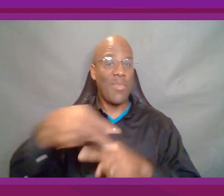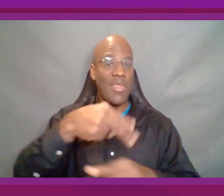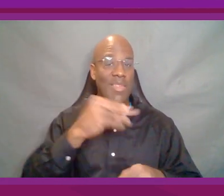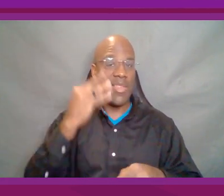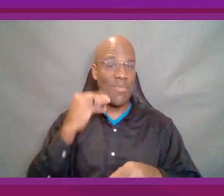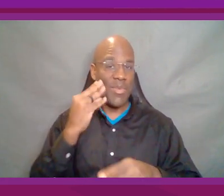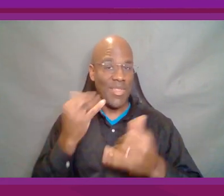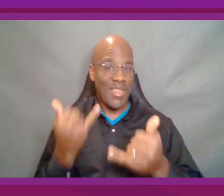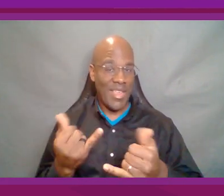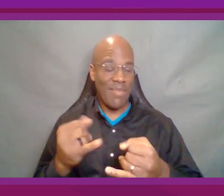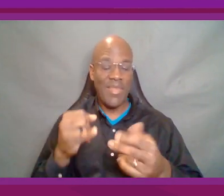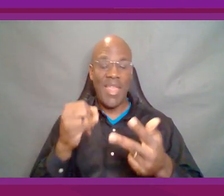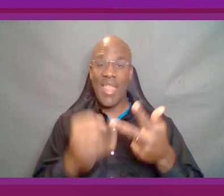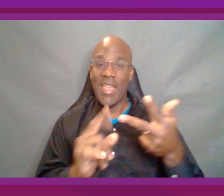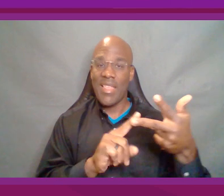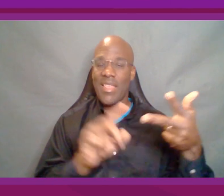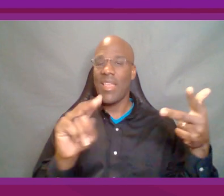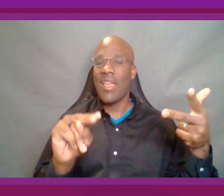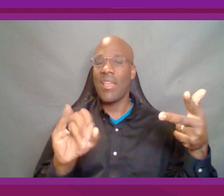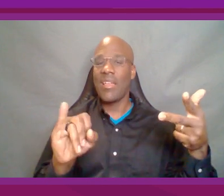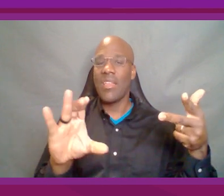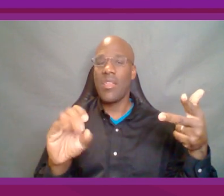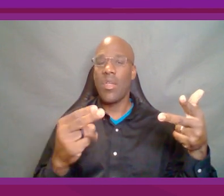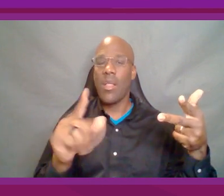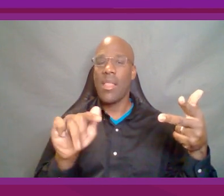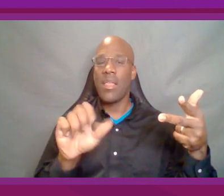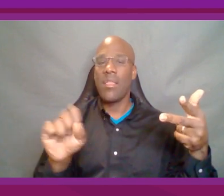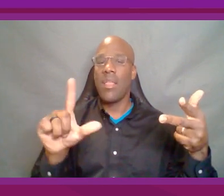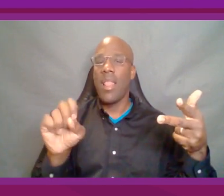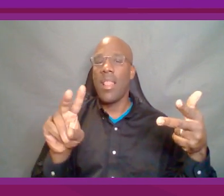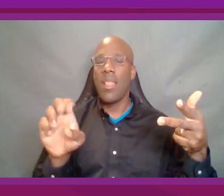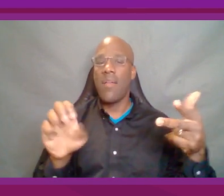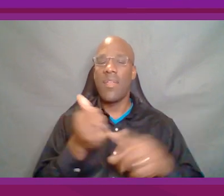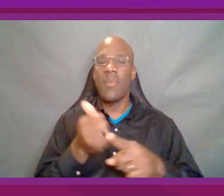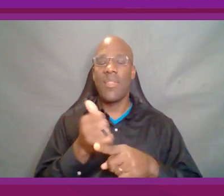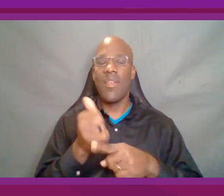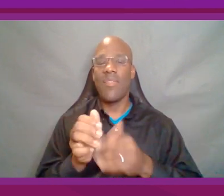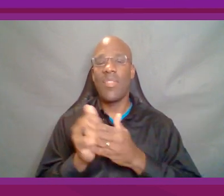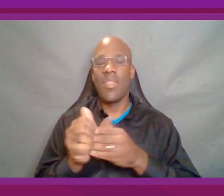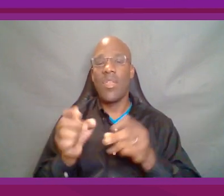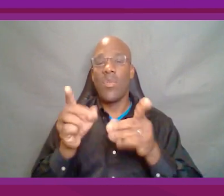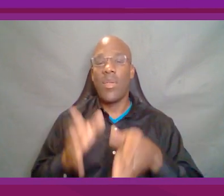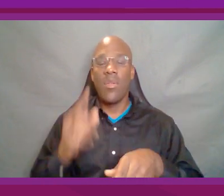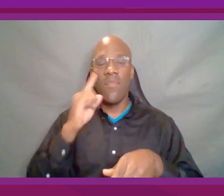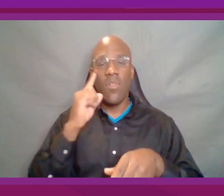Lastly we have Nicholas Love, who is the Director of Community Inclusion here at the World Institute on Disability.